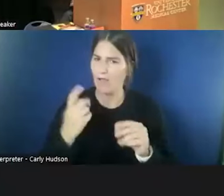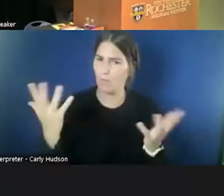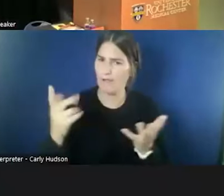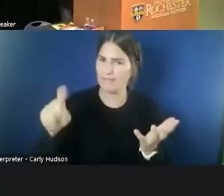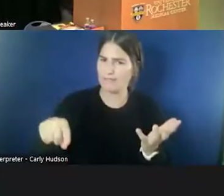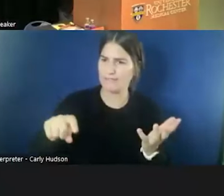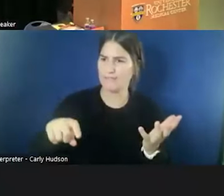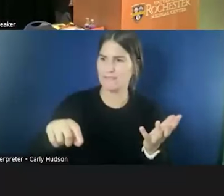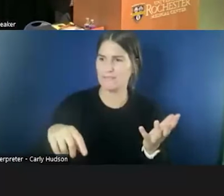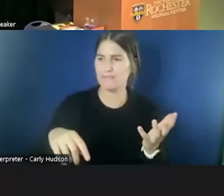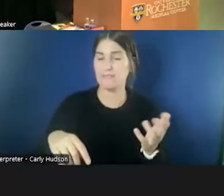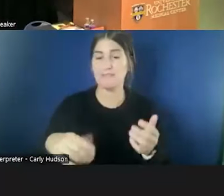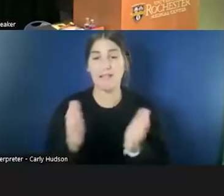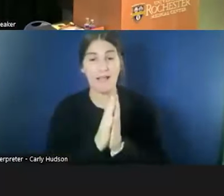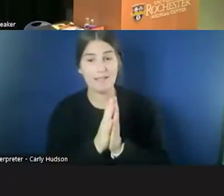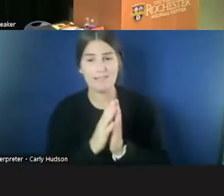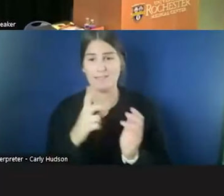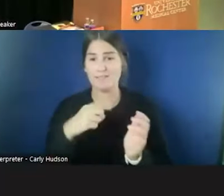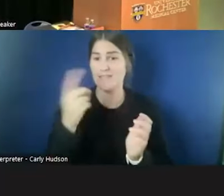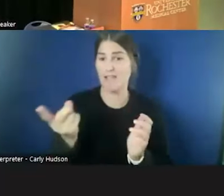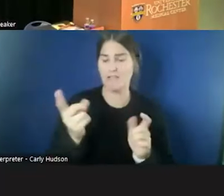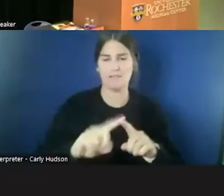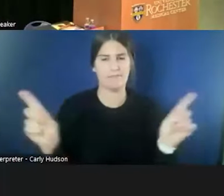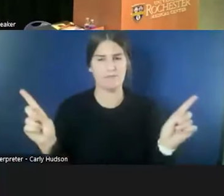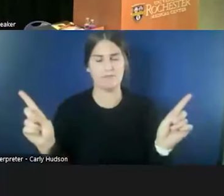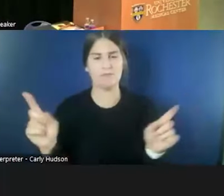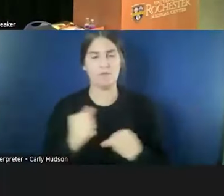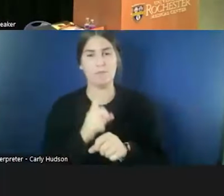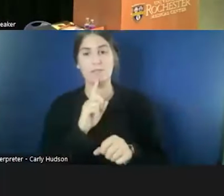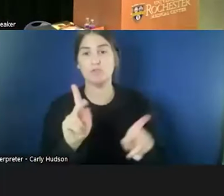and telling are two different things so we want to make sure that those individuals are